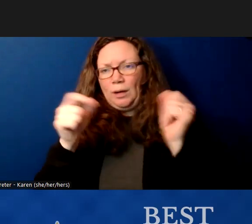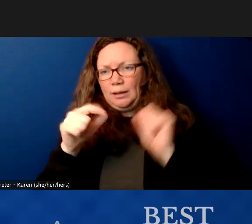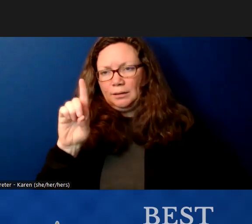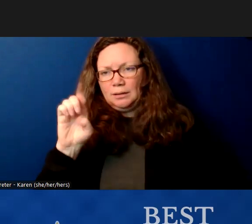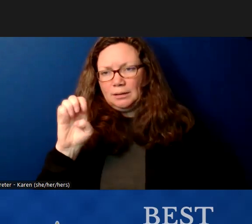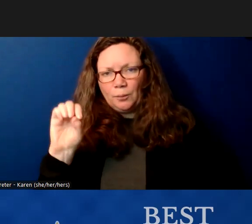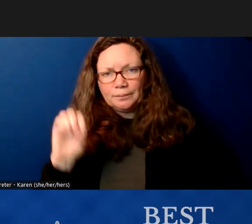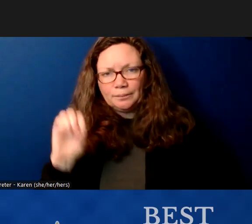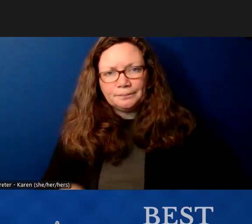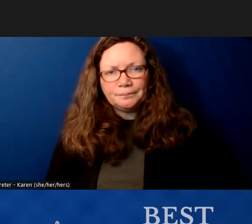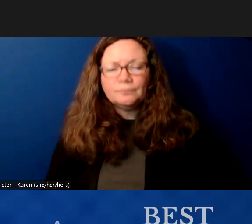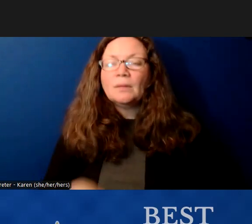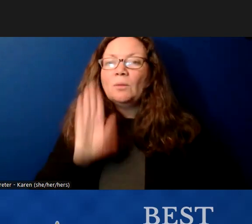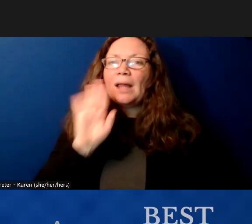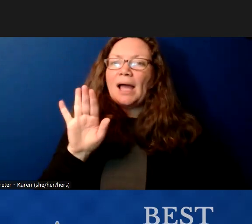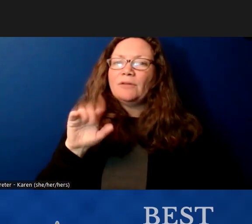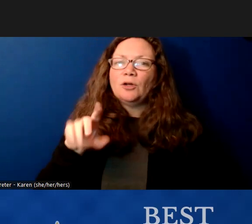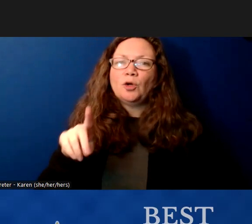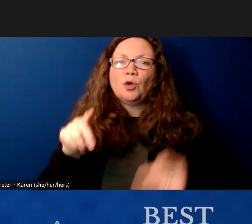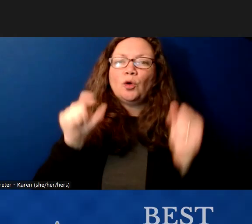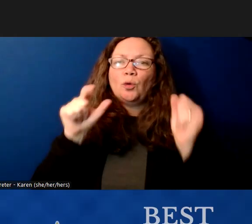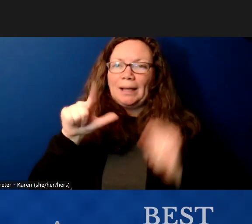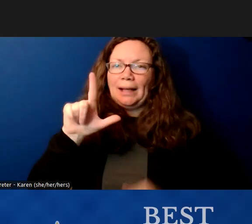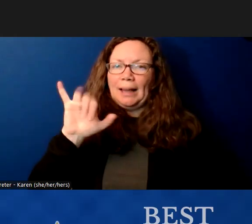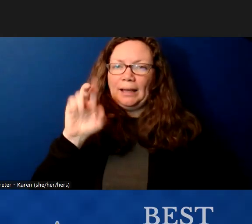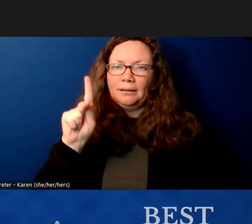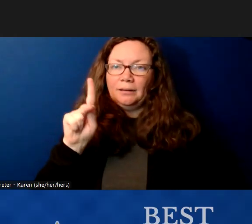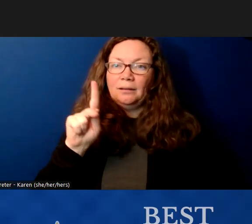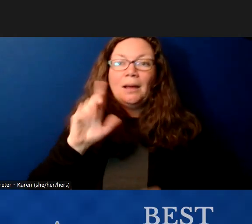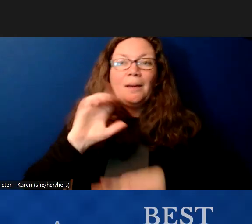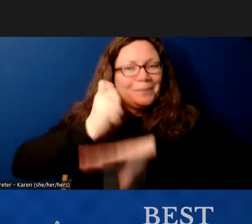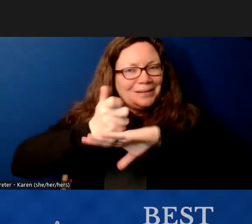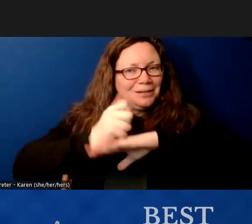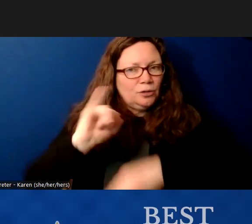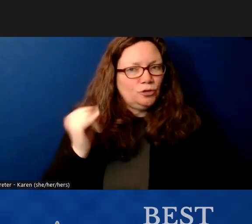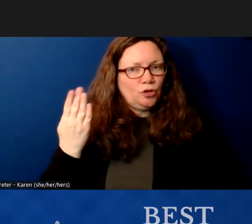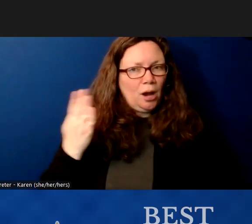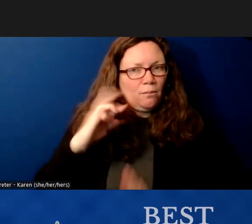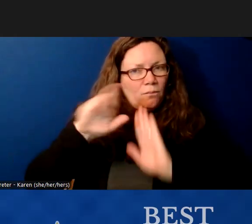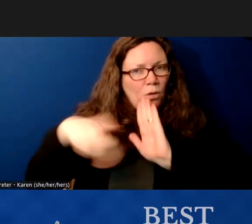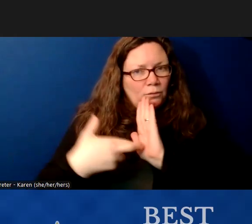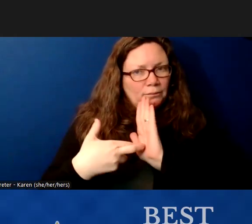And the quick links are based off of the job role. And every quick link at the top will open up the job role.